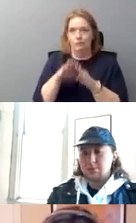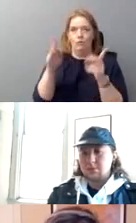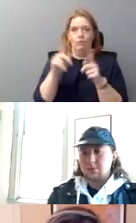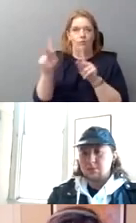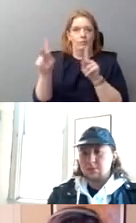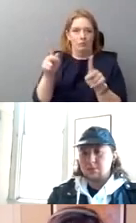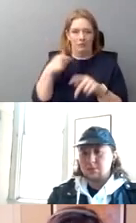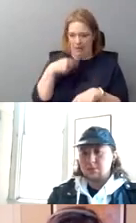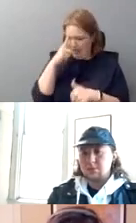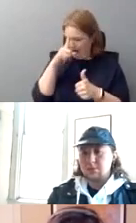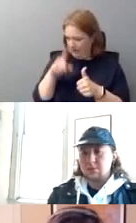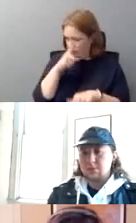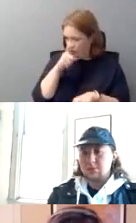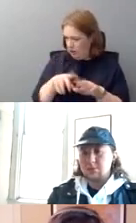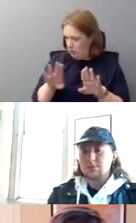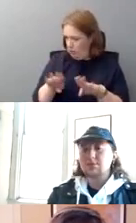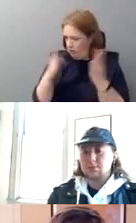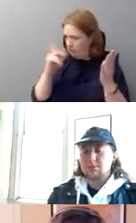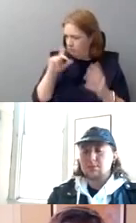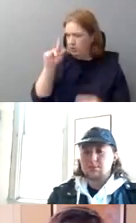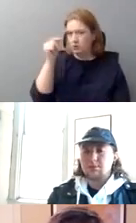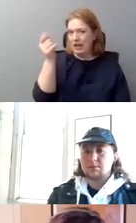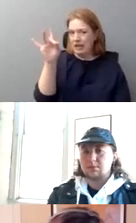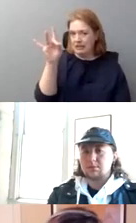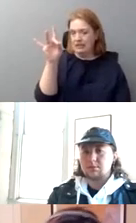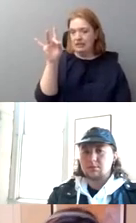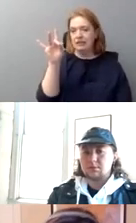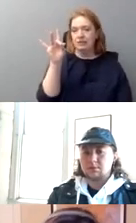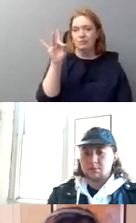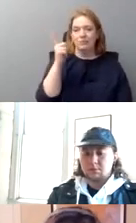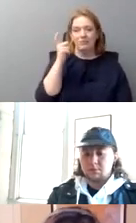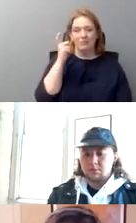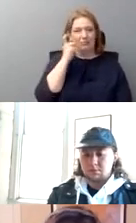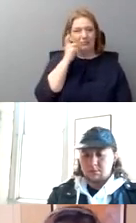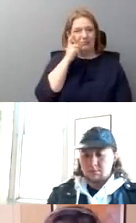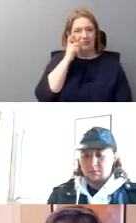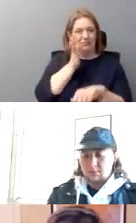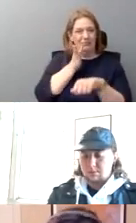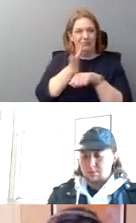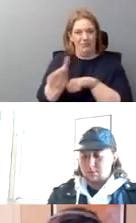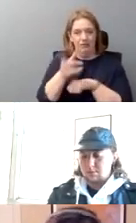the first time in 2018. Very shortly after that, they became part of HAHS, so there,